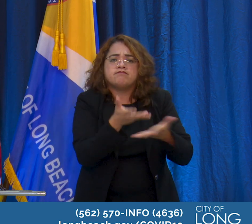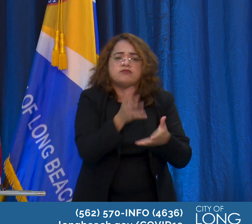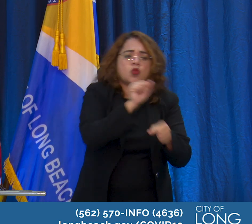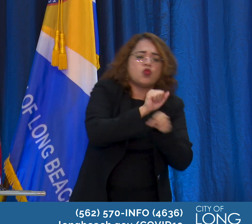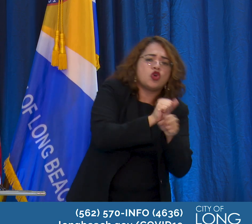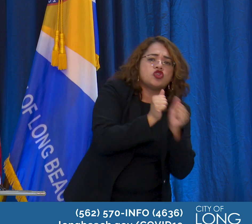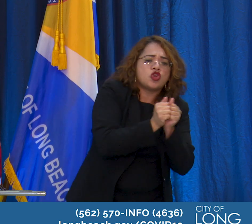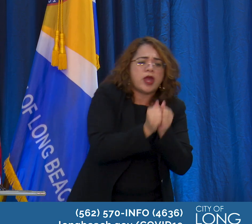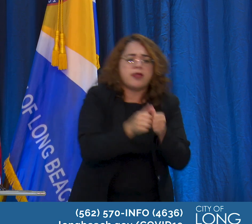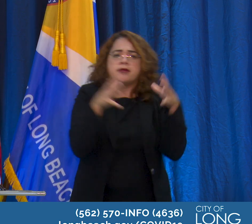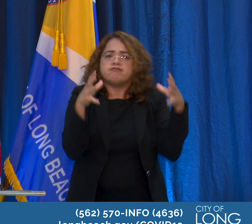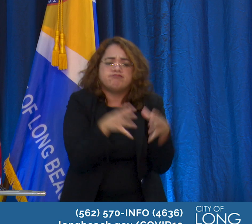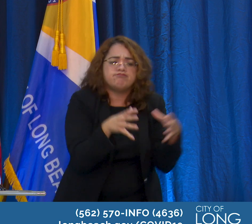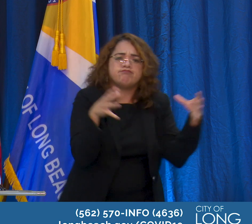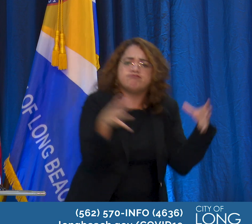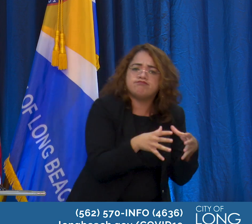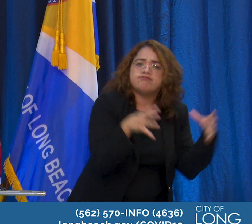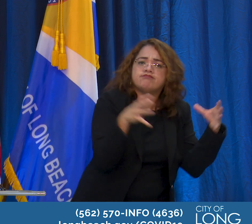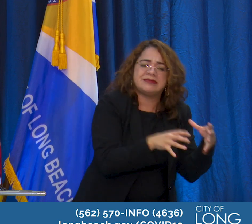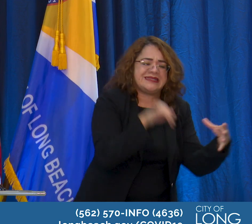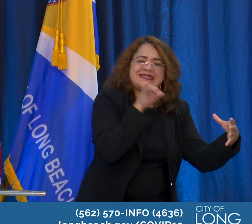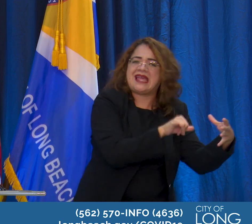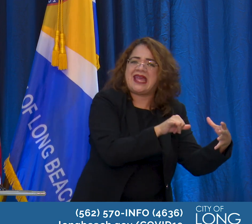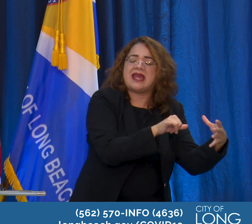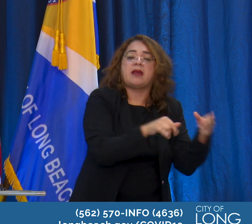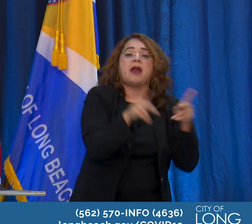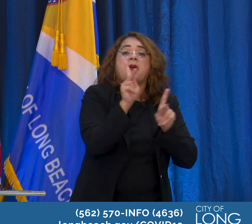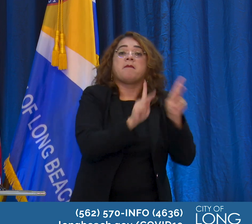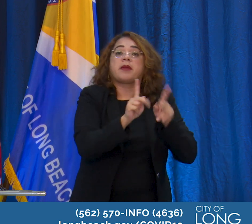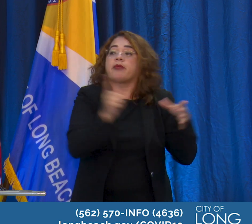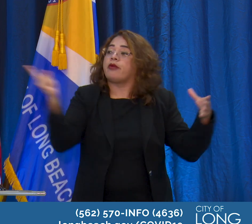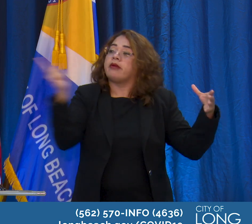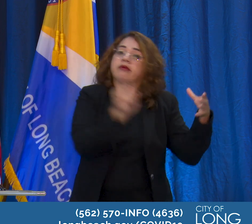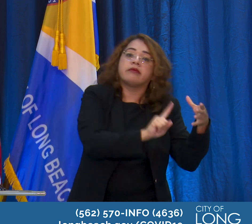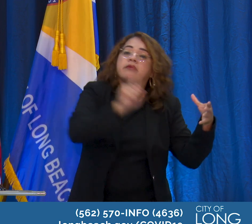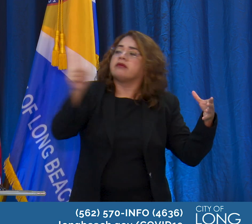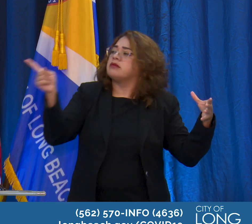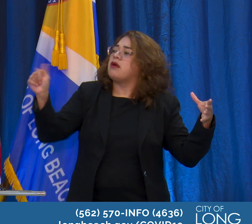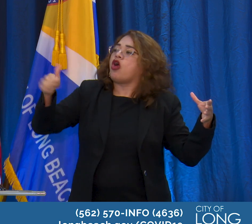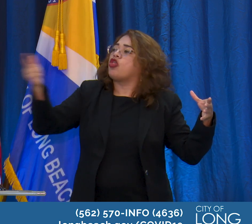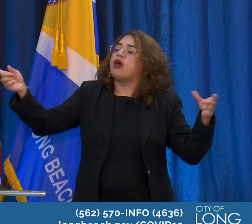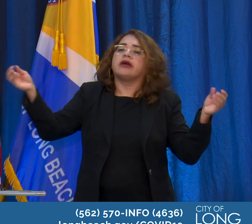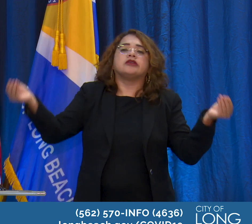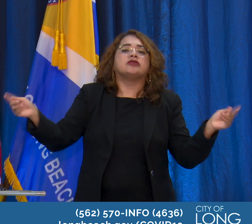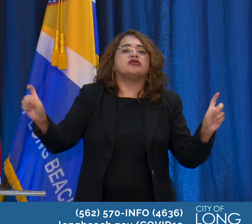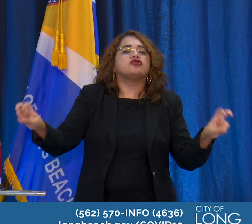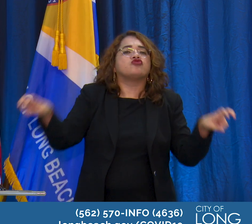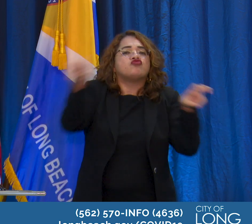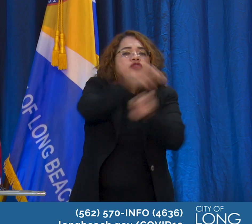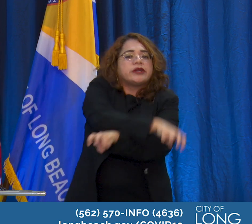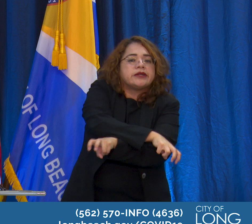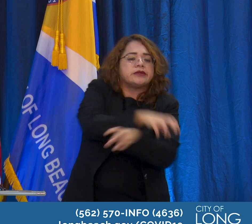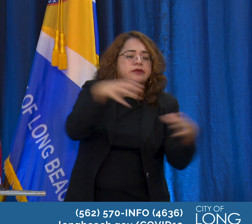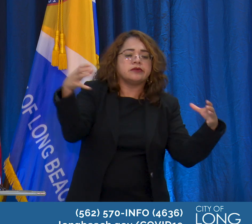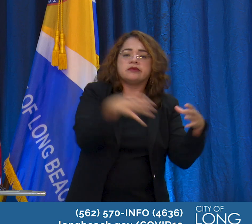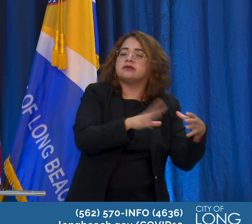Using cohorts minimizes the number of people exposed if there is a COVID case identified